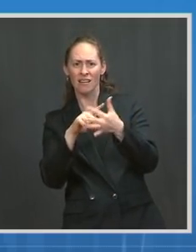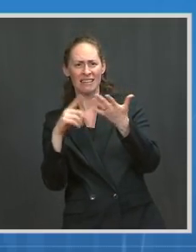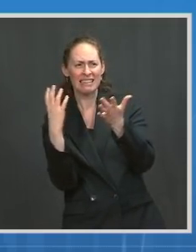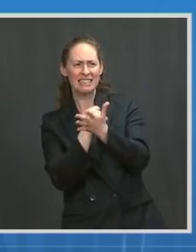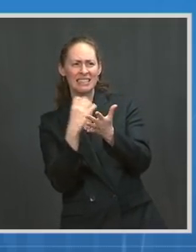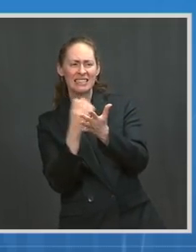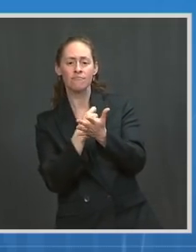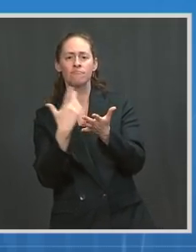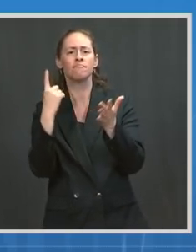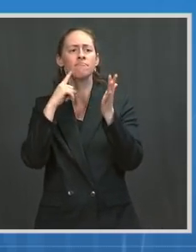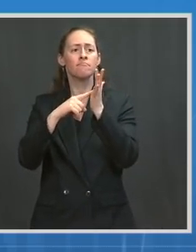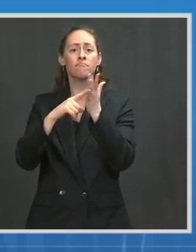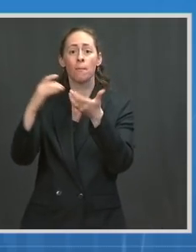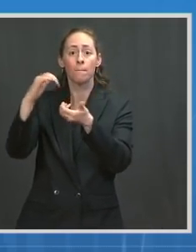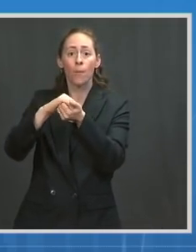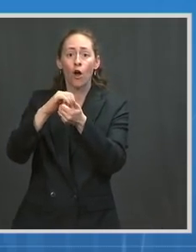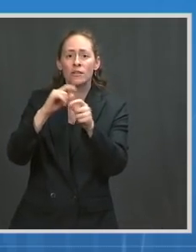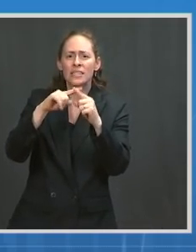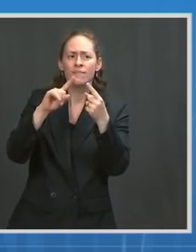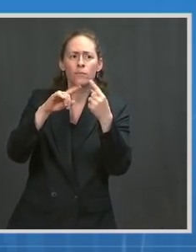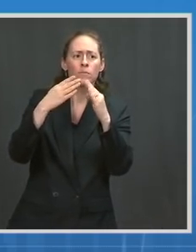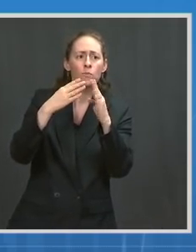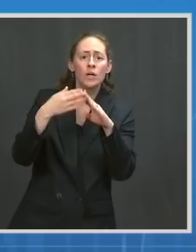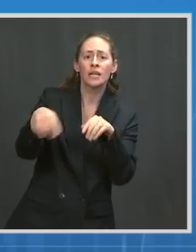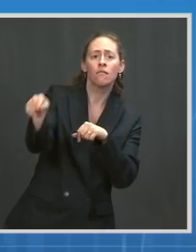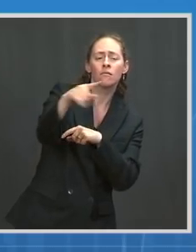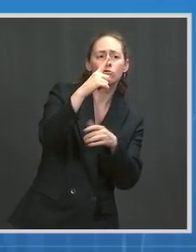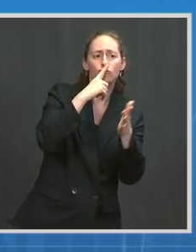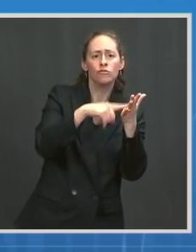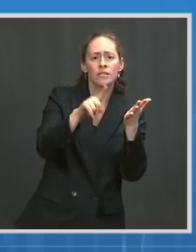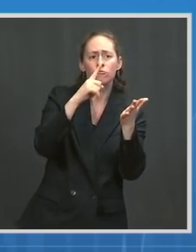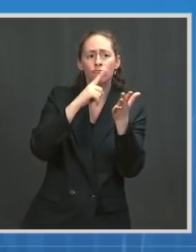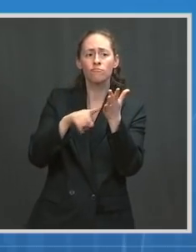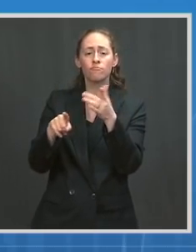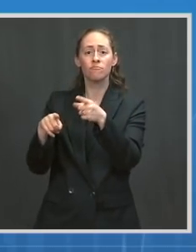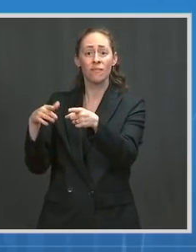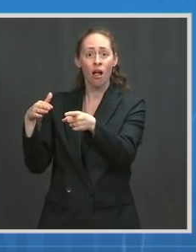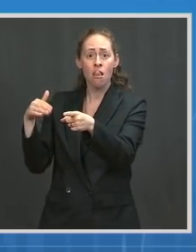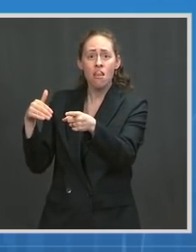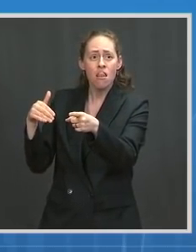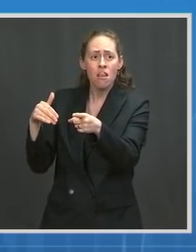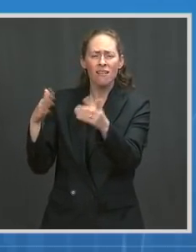to reach people who aren't vaccinated yet and to make it as easy as possible for them to get a shot.